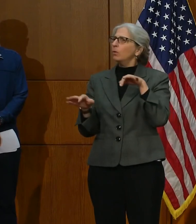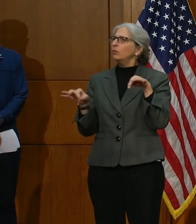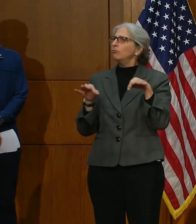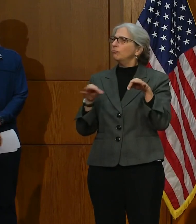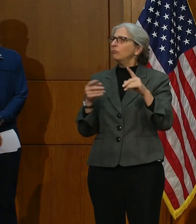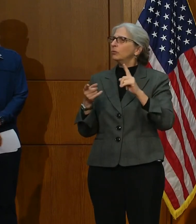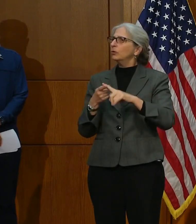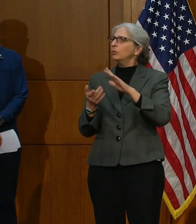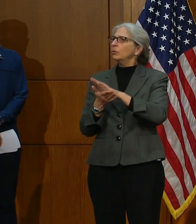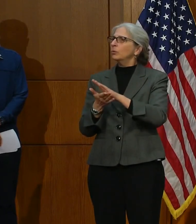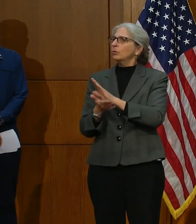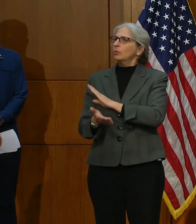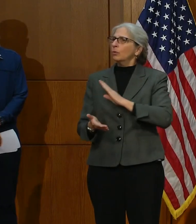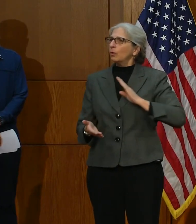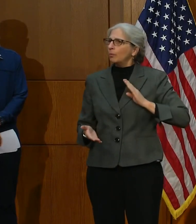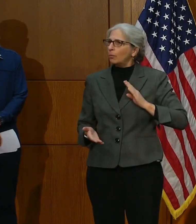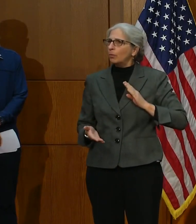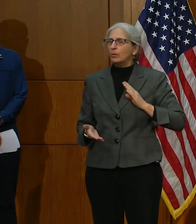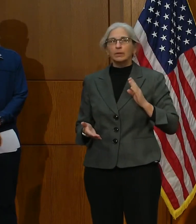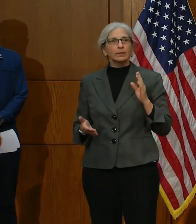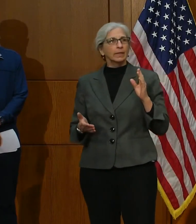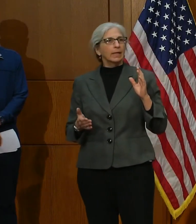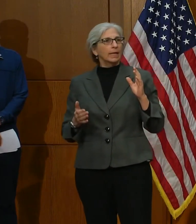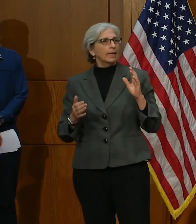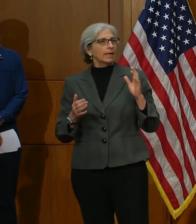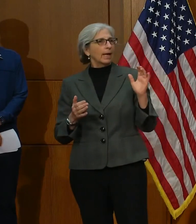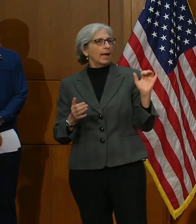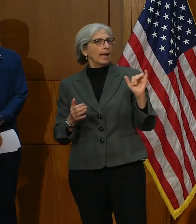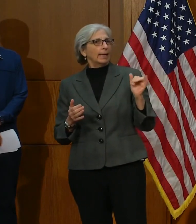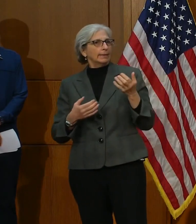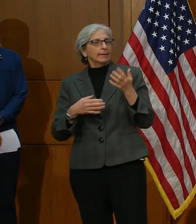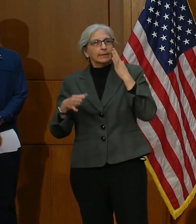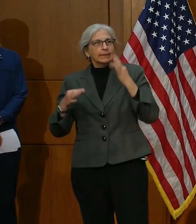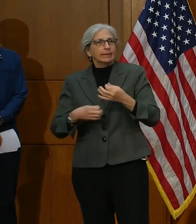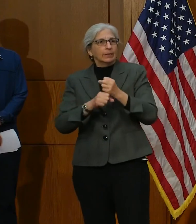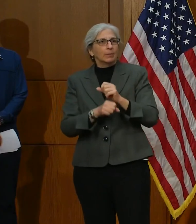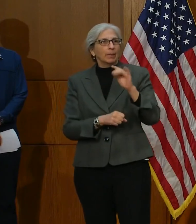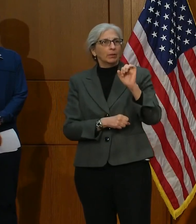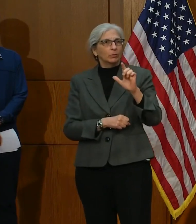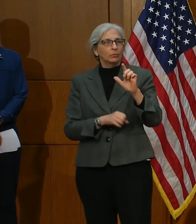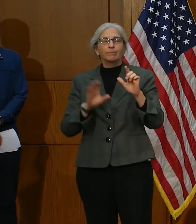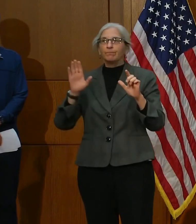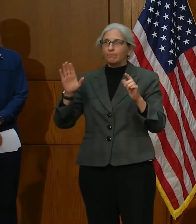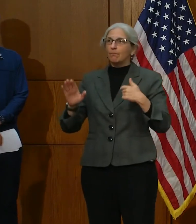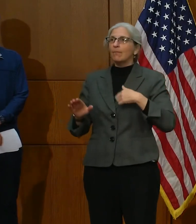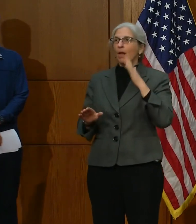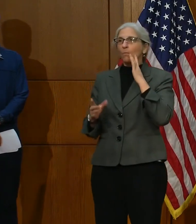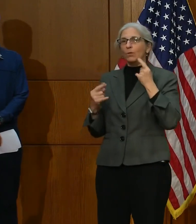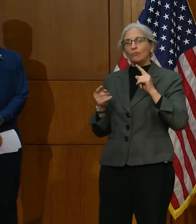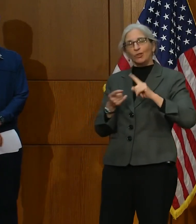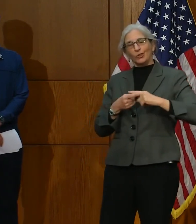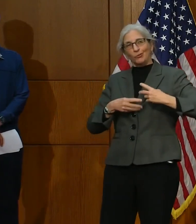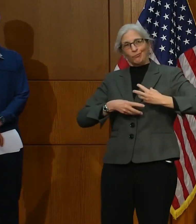SCHOOL. AND WHAT WOULD YOU SAY TO SCHOOL BOARDS WHO ARE USING THAT AS A DECISION MAKING